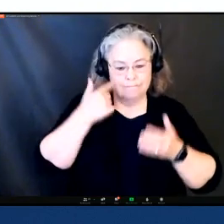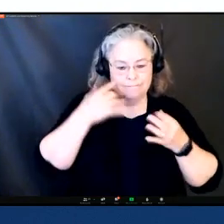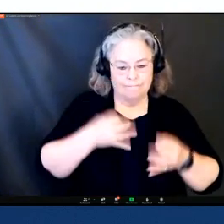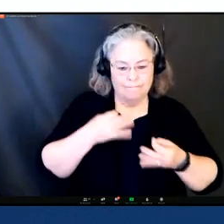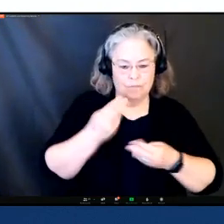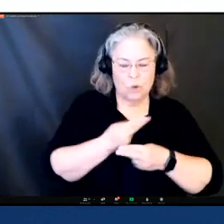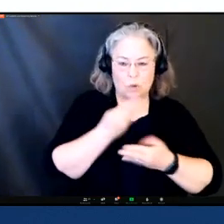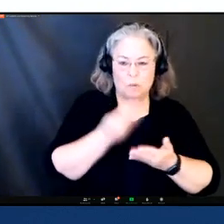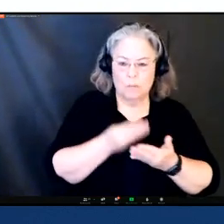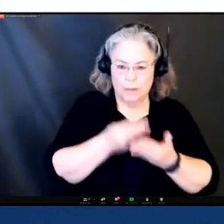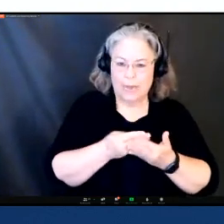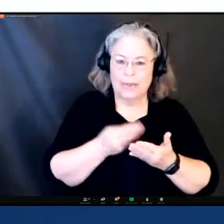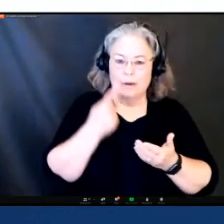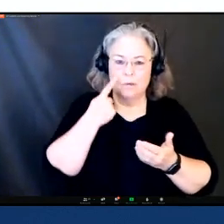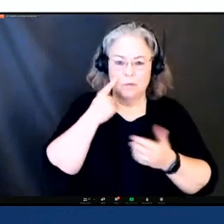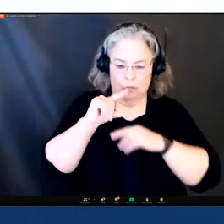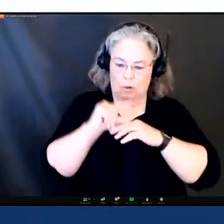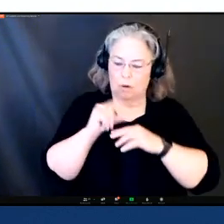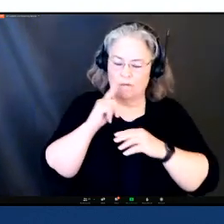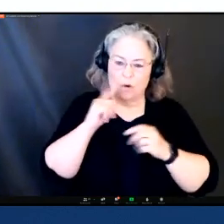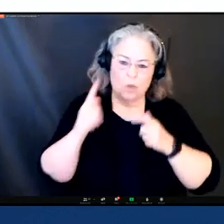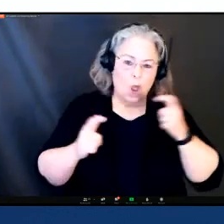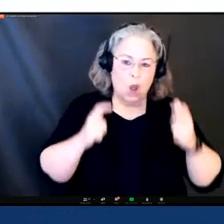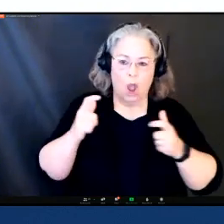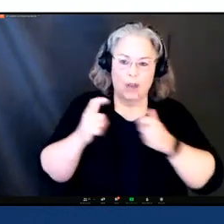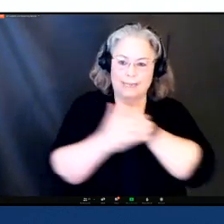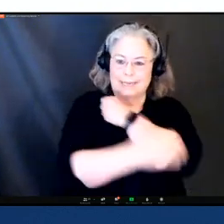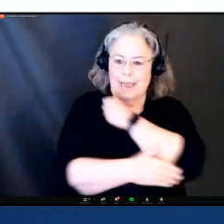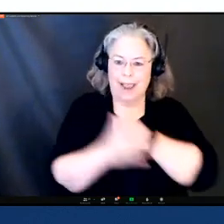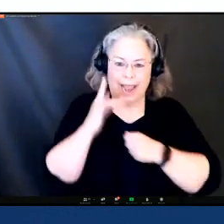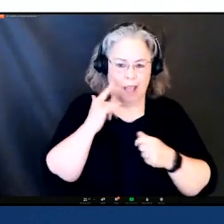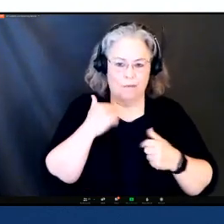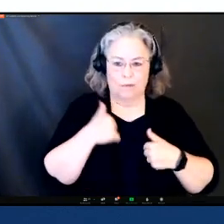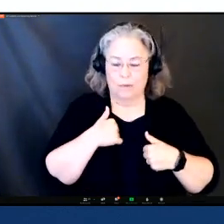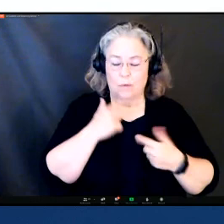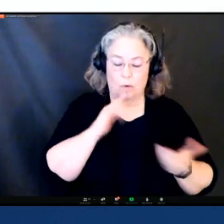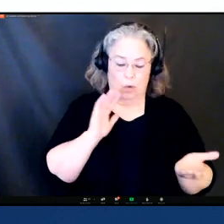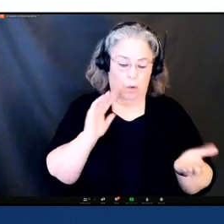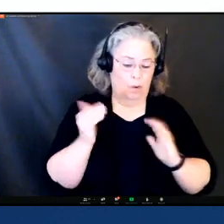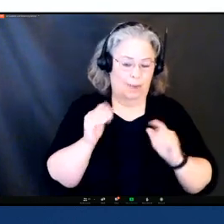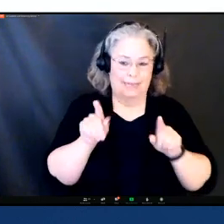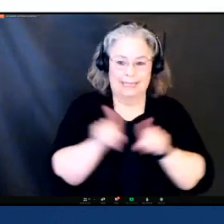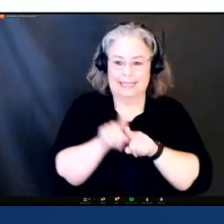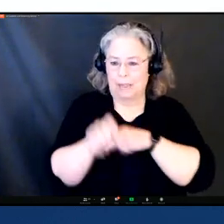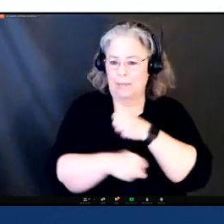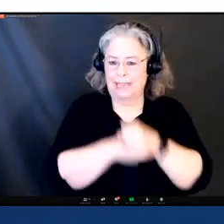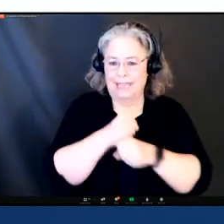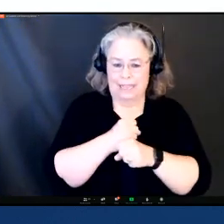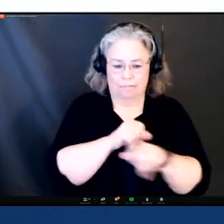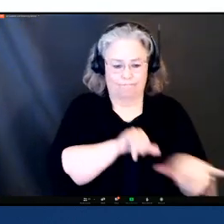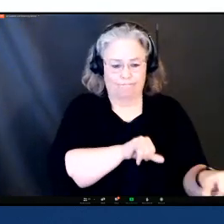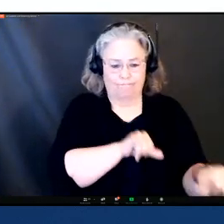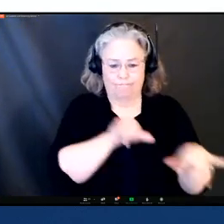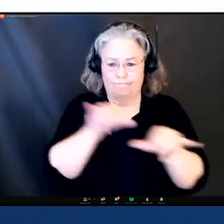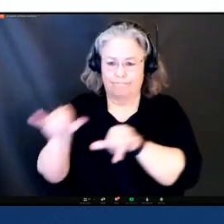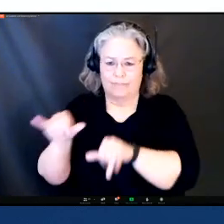fund revenue for the largest counties in California. And so that we're comparing the same year for everyone, this data is for fiscal year